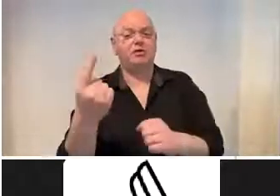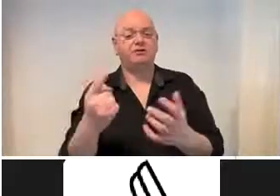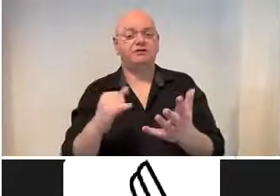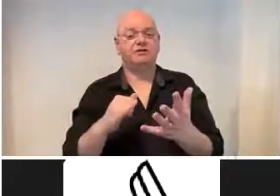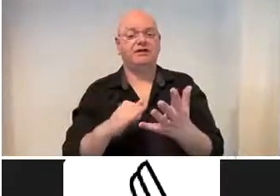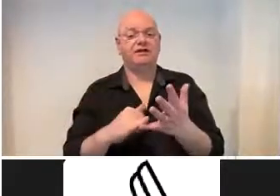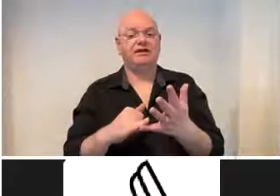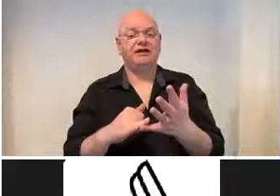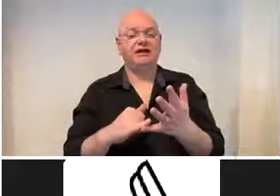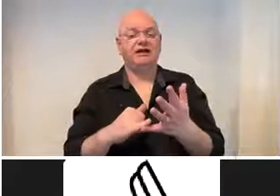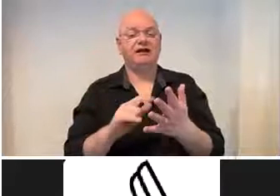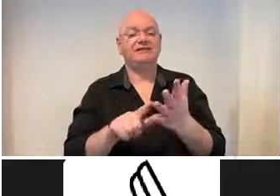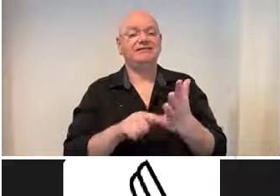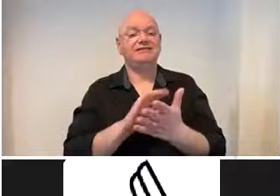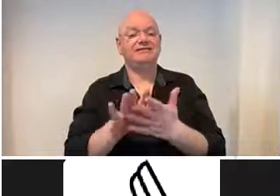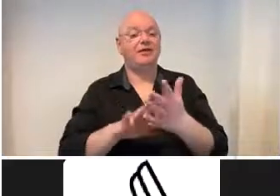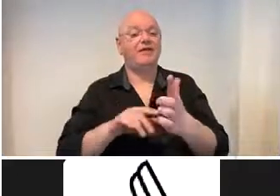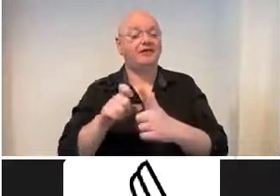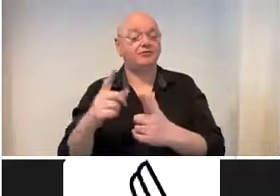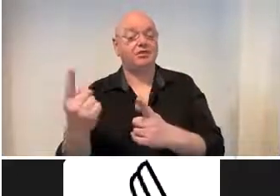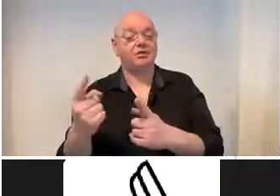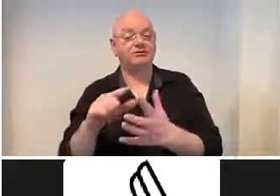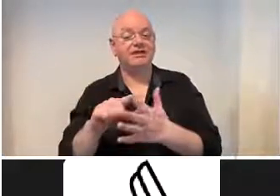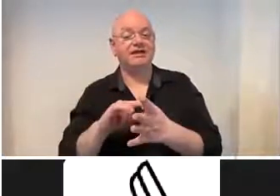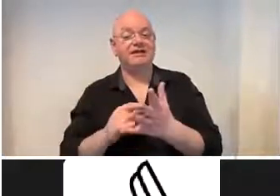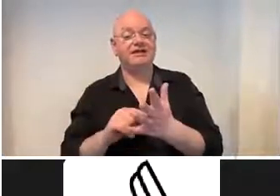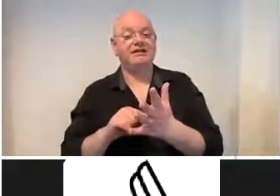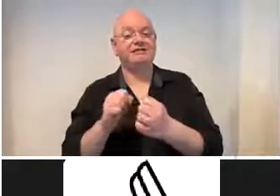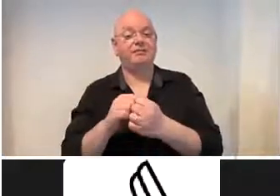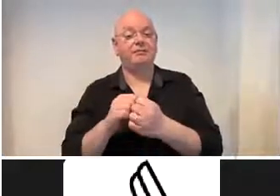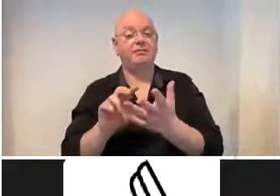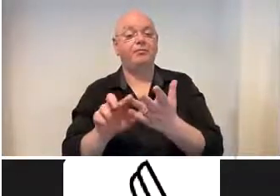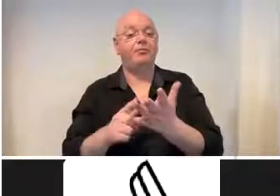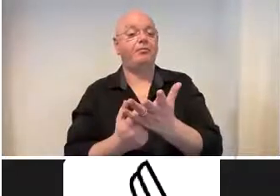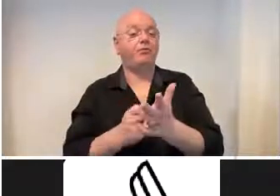When I started myself, I couldn't work out how to get